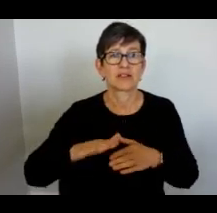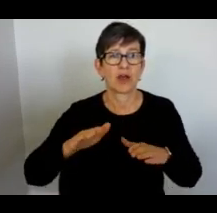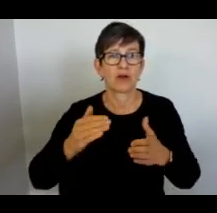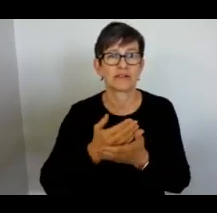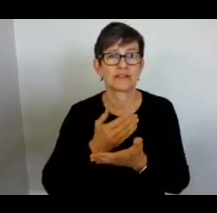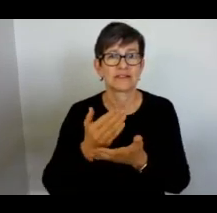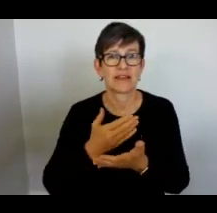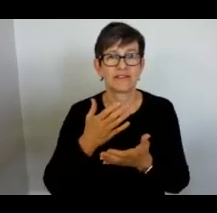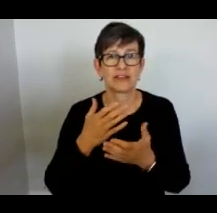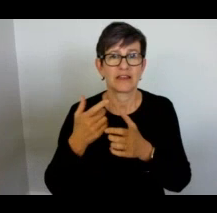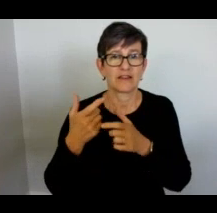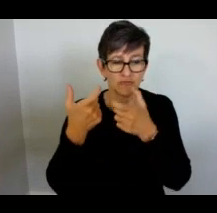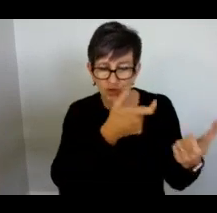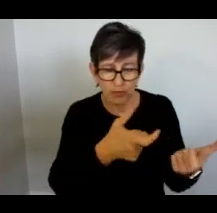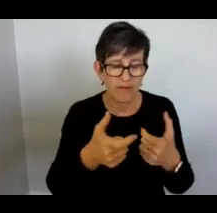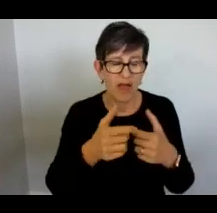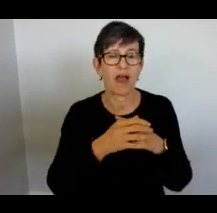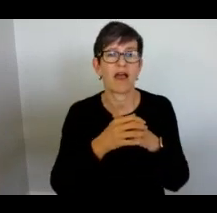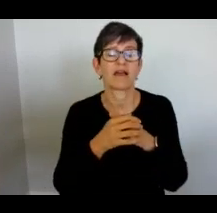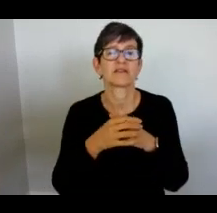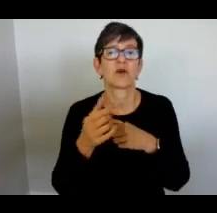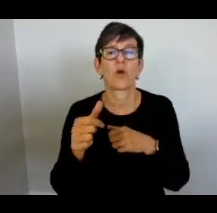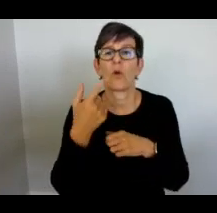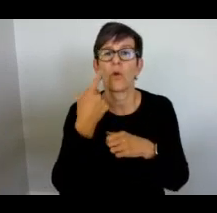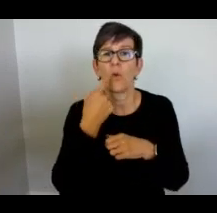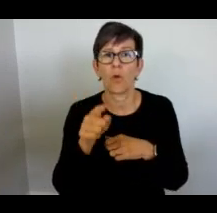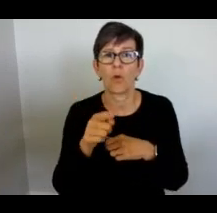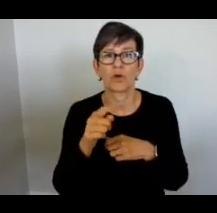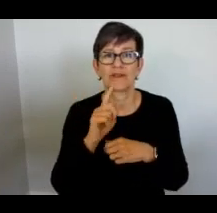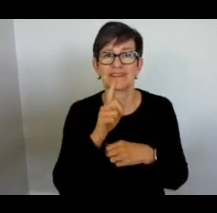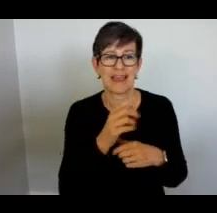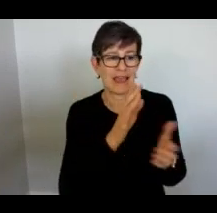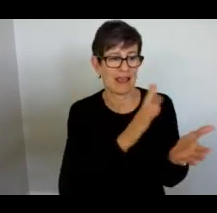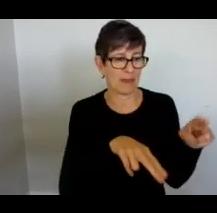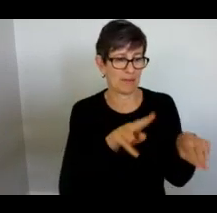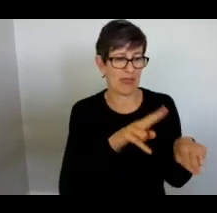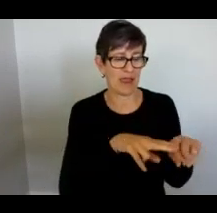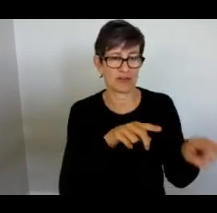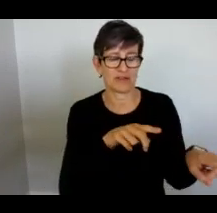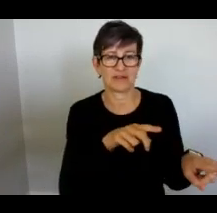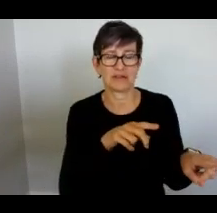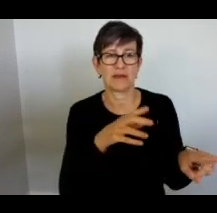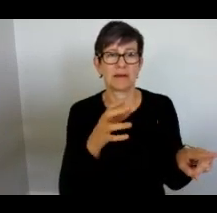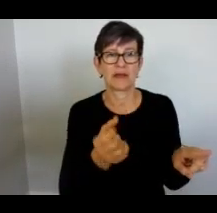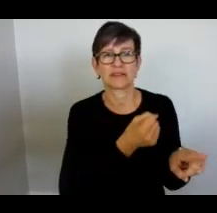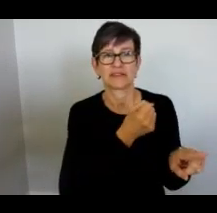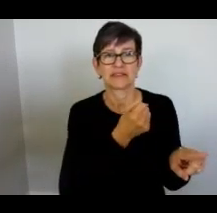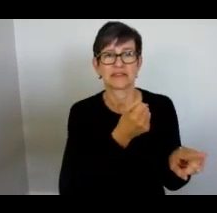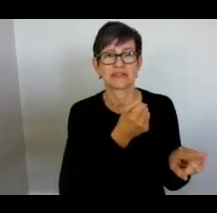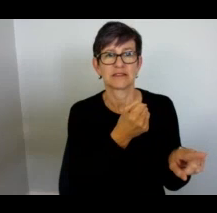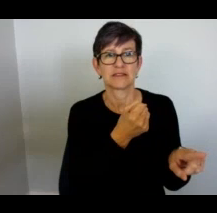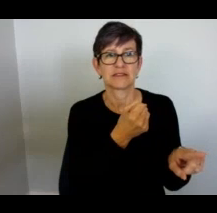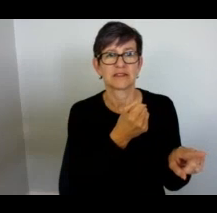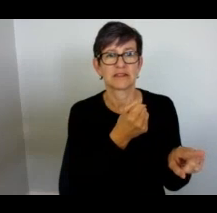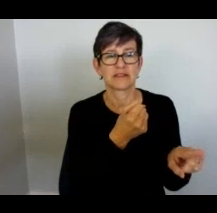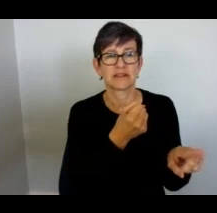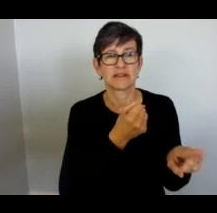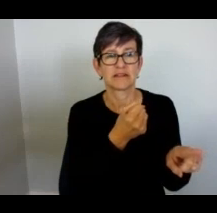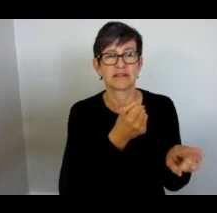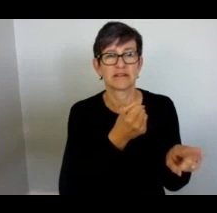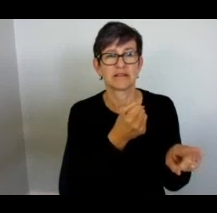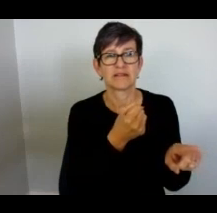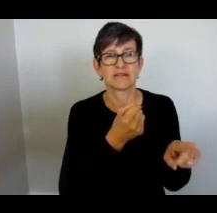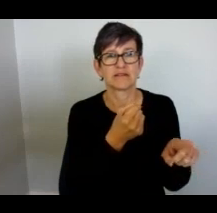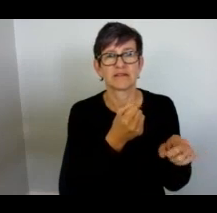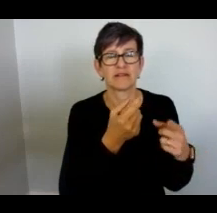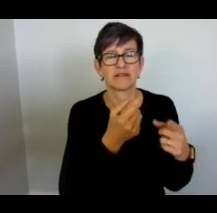or orders to a direct parent in relation to a direct parent's relation to a child to undertake